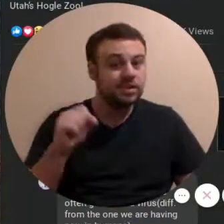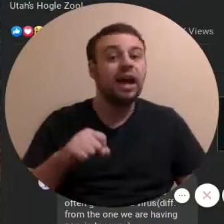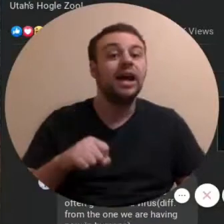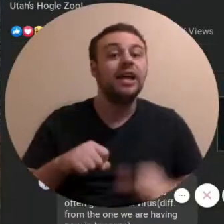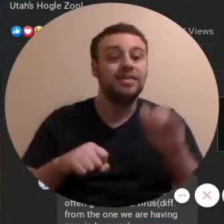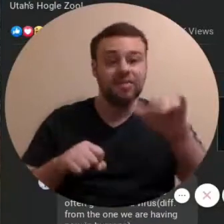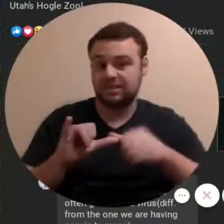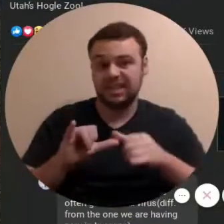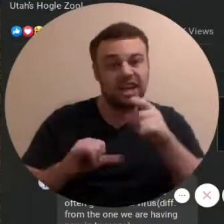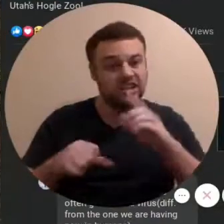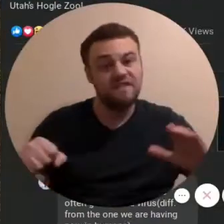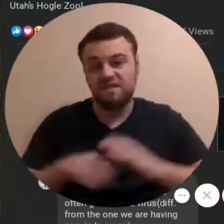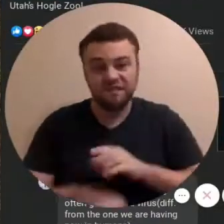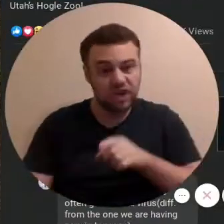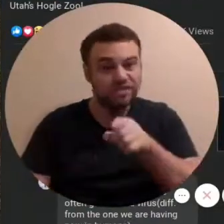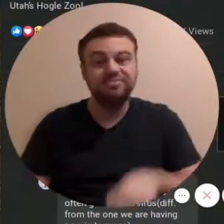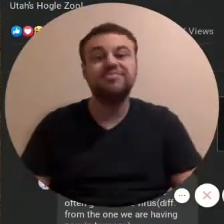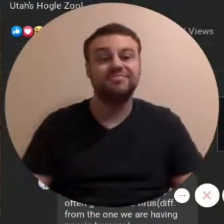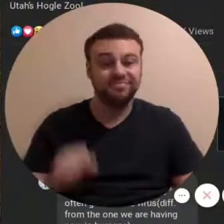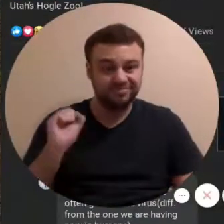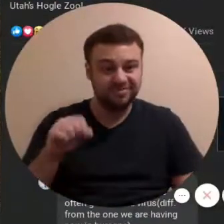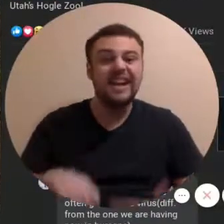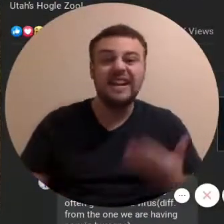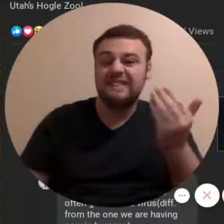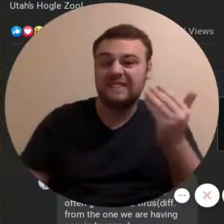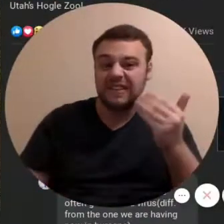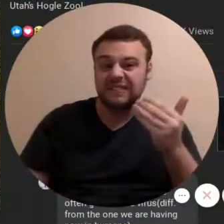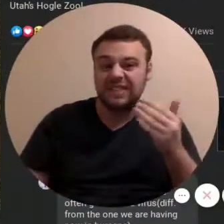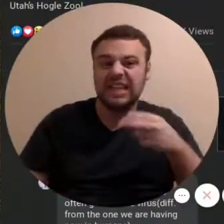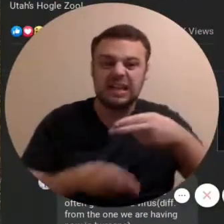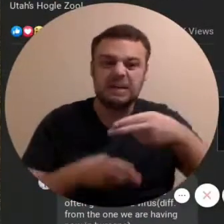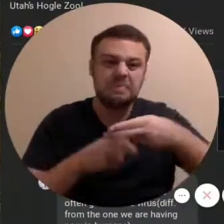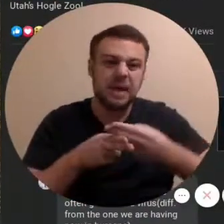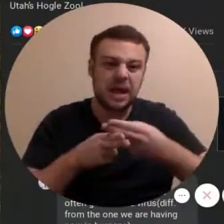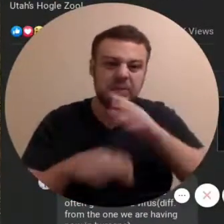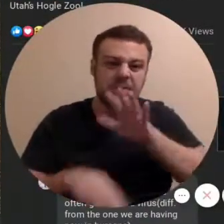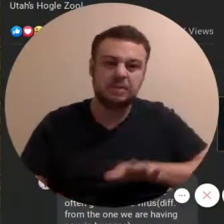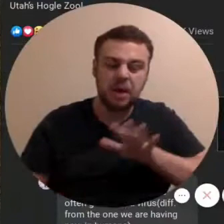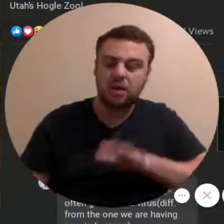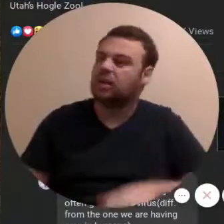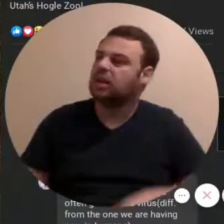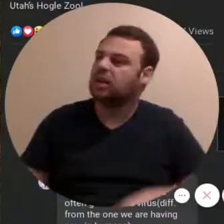Gwen: They're about maybe 15 pounds. Brad: And what is it that they eat? Keri had a question.